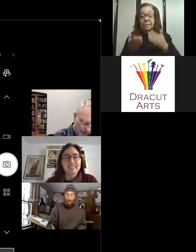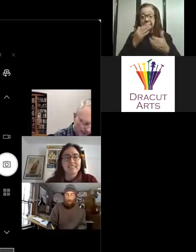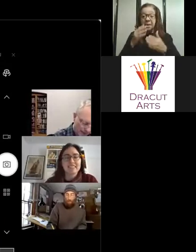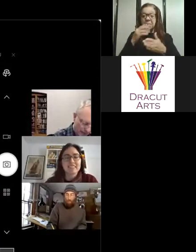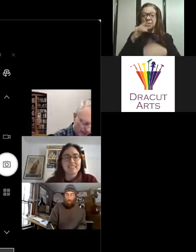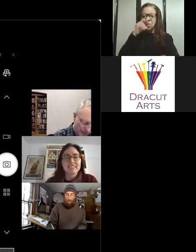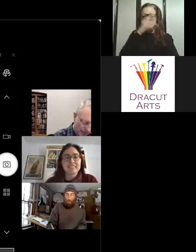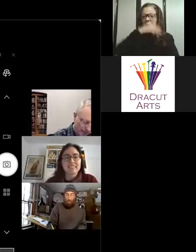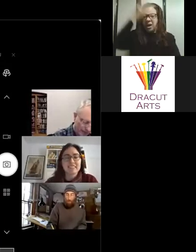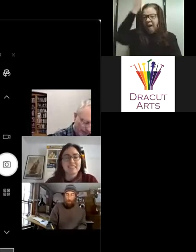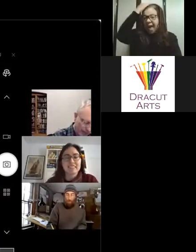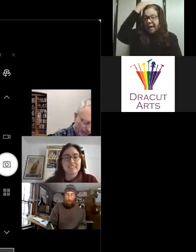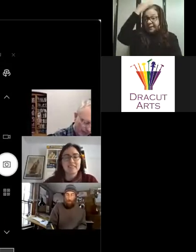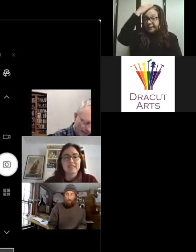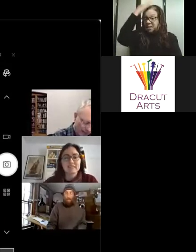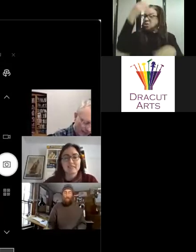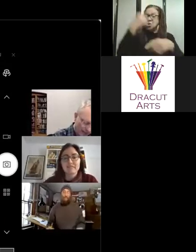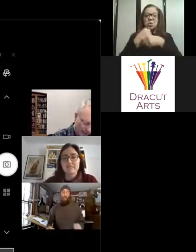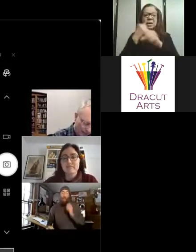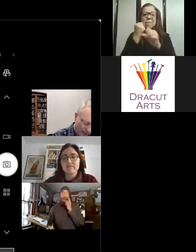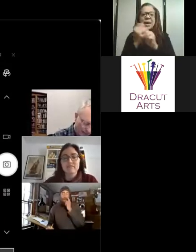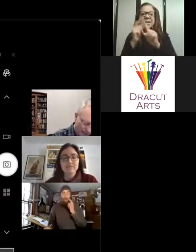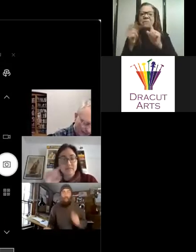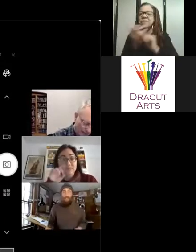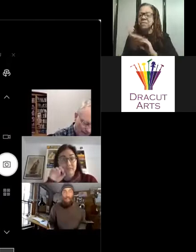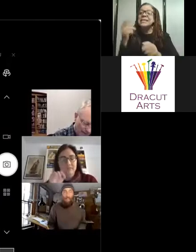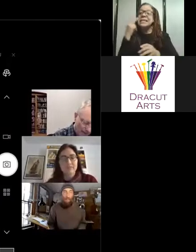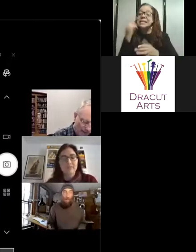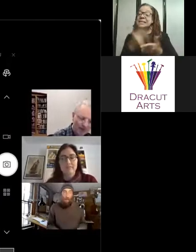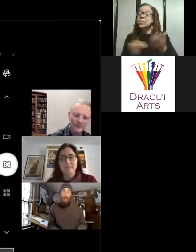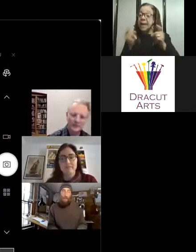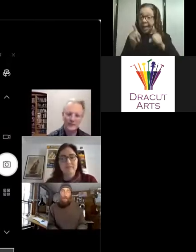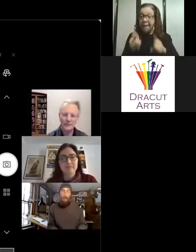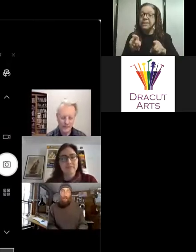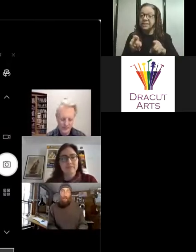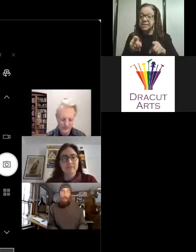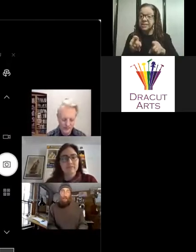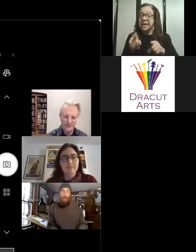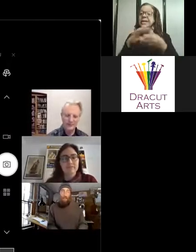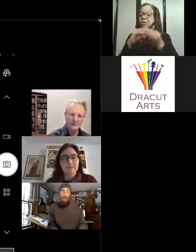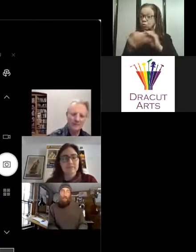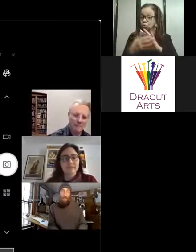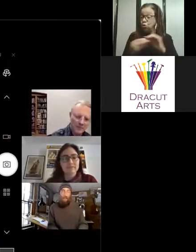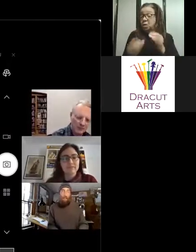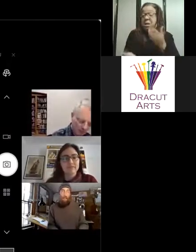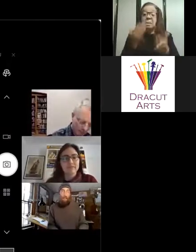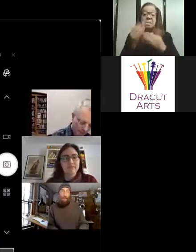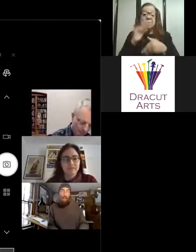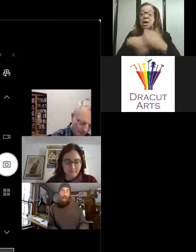And you can just kind of make marks like this, and see what happens as as you go. And maybe they all, like, maybe they all live in a house with this cat,